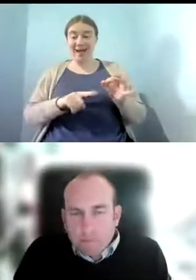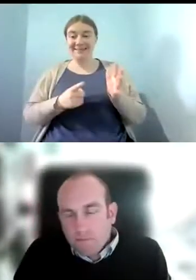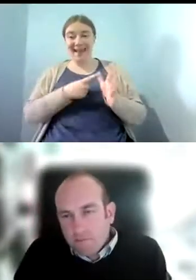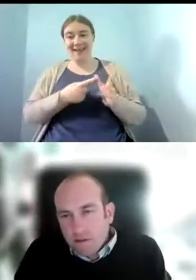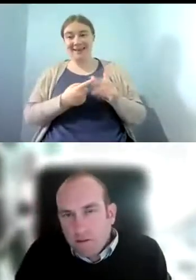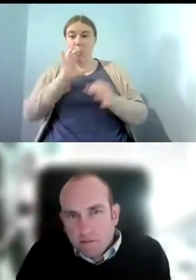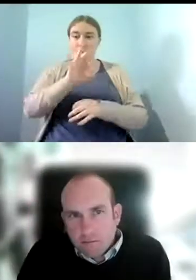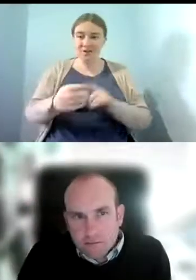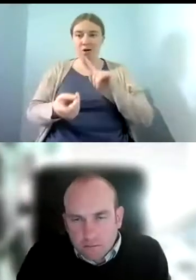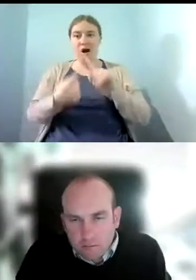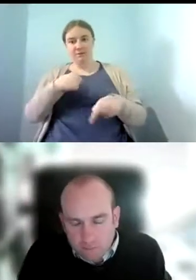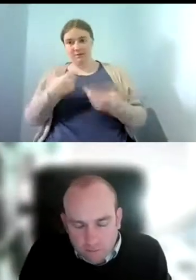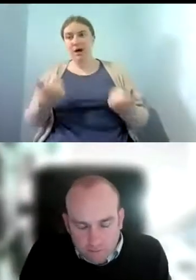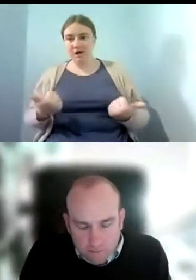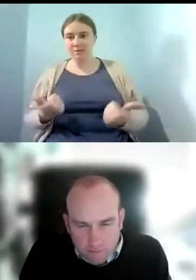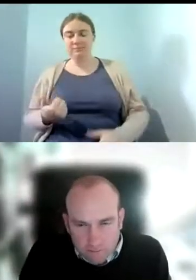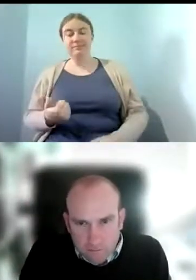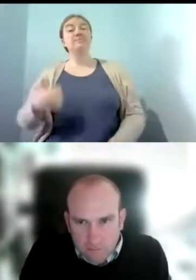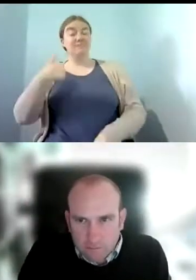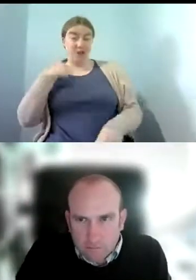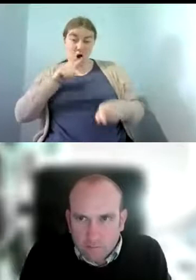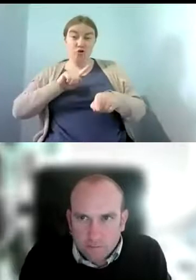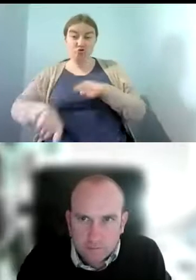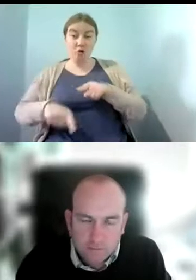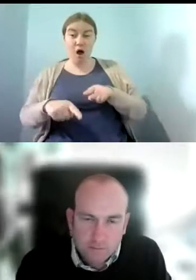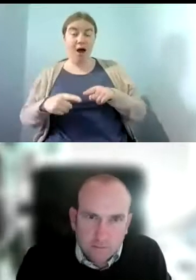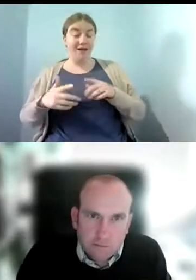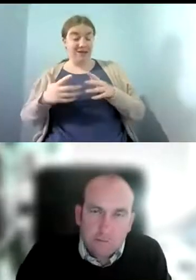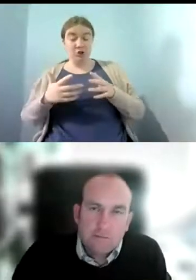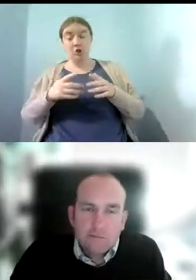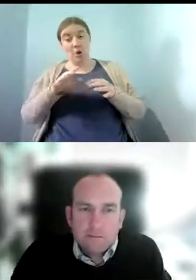um and i will try and do my best to pick out the questions that have come in i've answered a couple